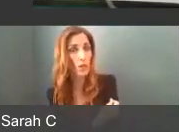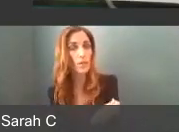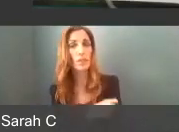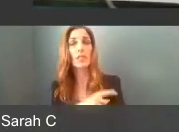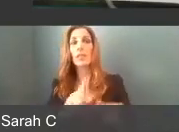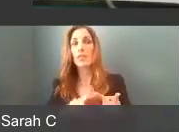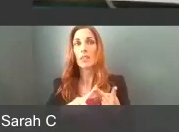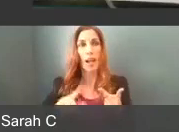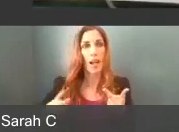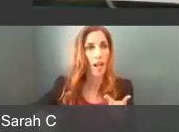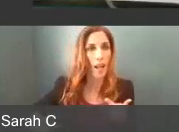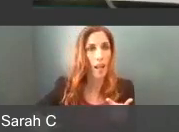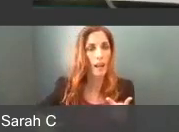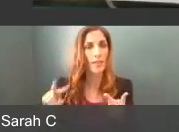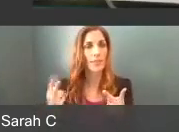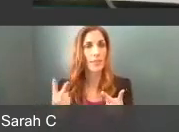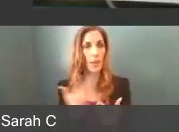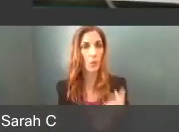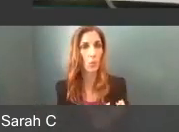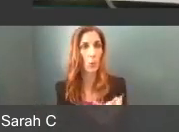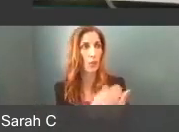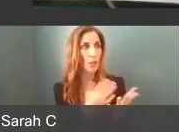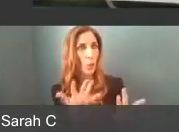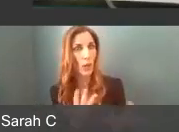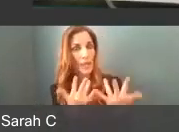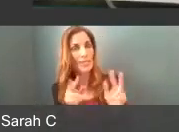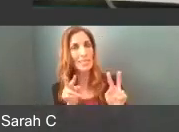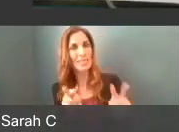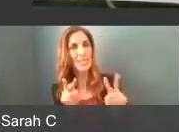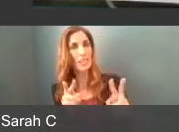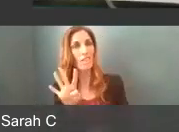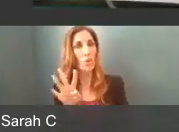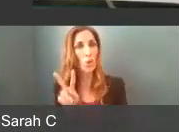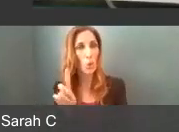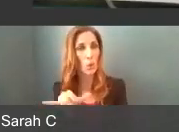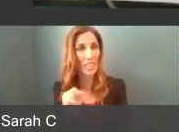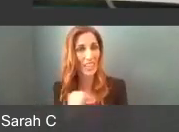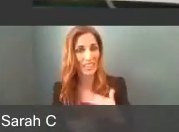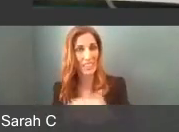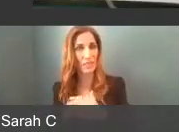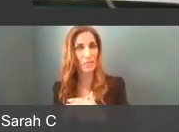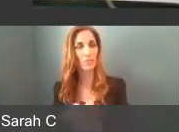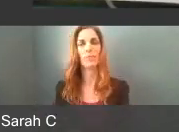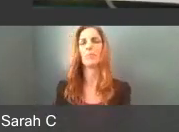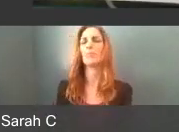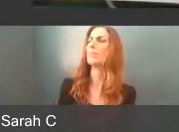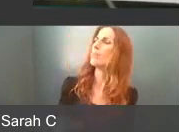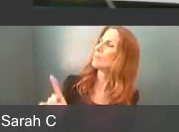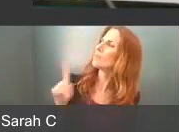get that second dose within that 42 days. [Reporter] And that goes to my follow-up. The Department of Health was